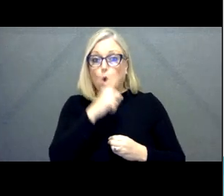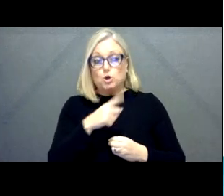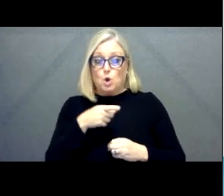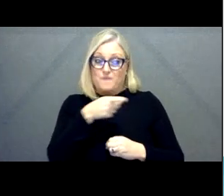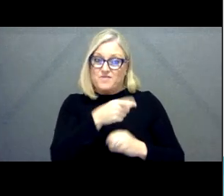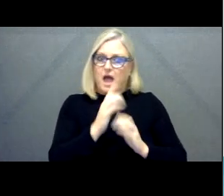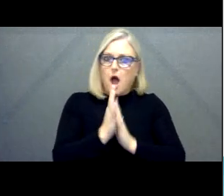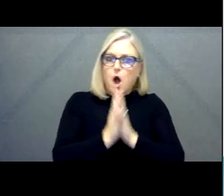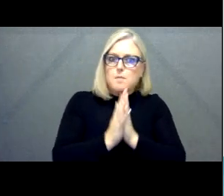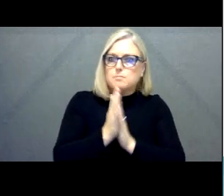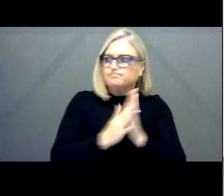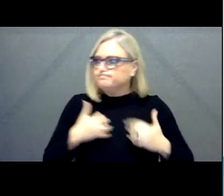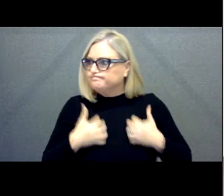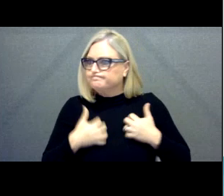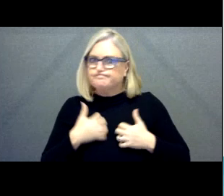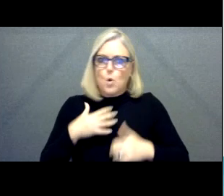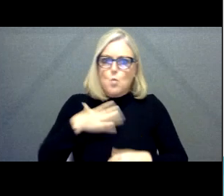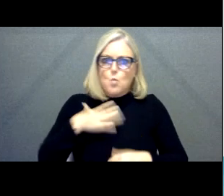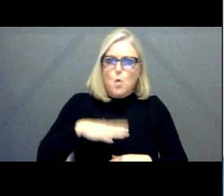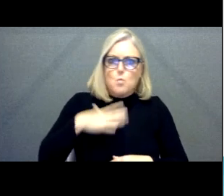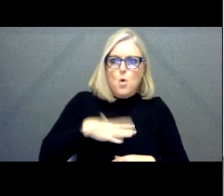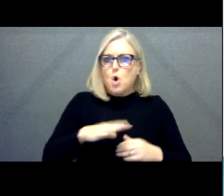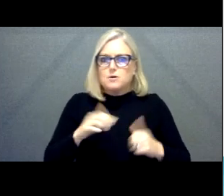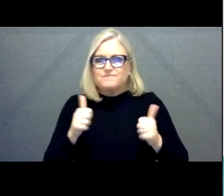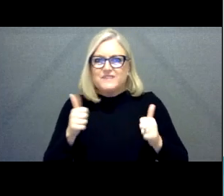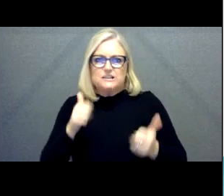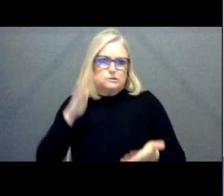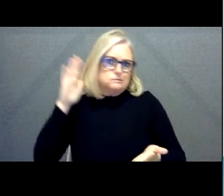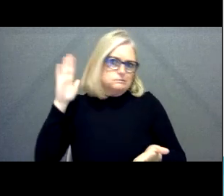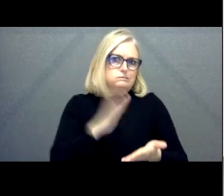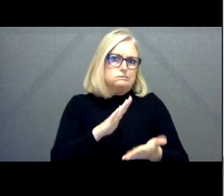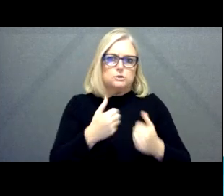getting that better sentence outcome whilst they're with us we're working on that internal